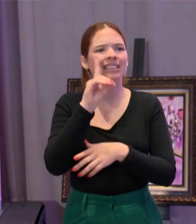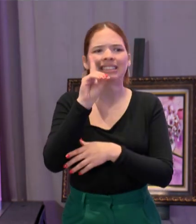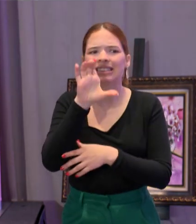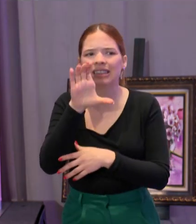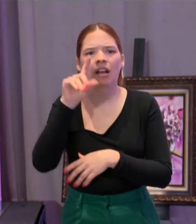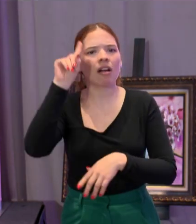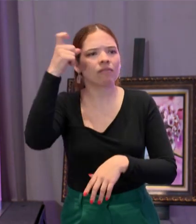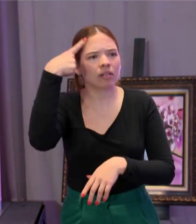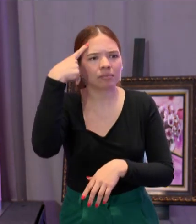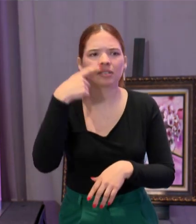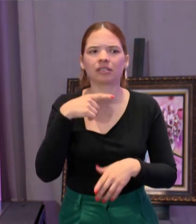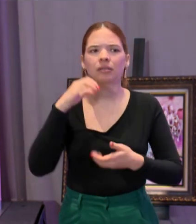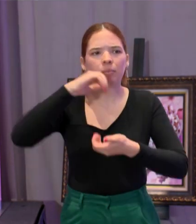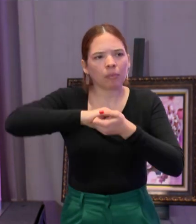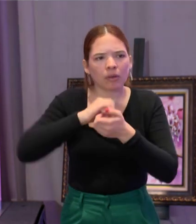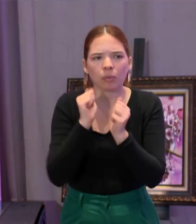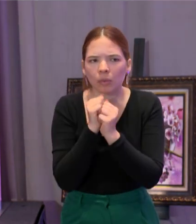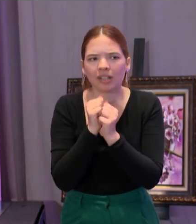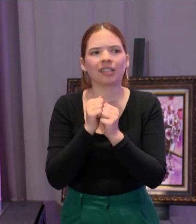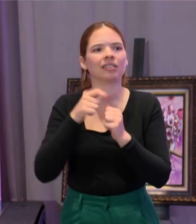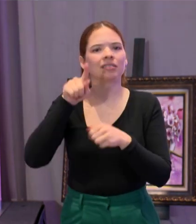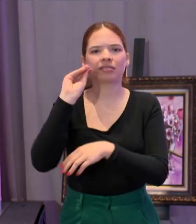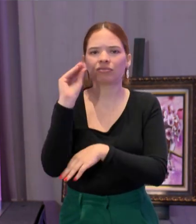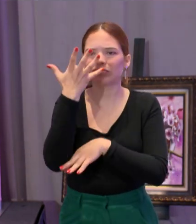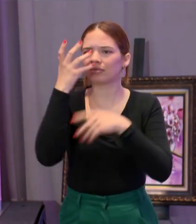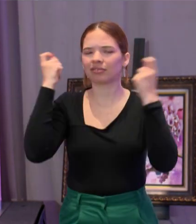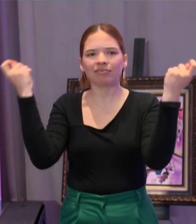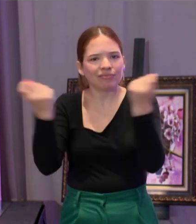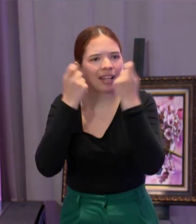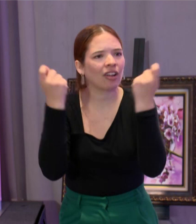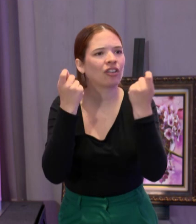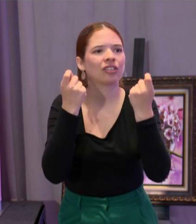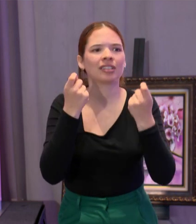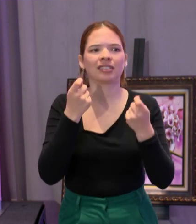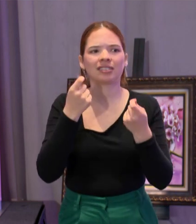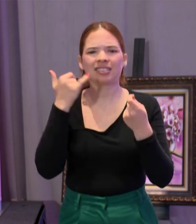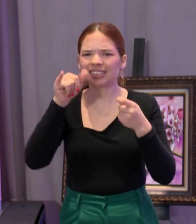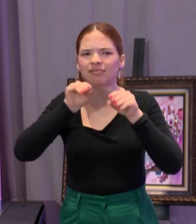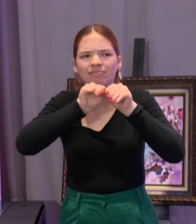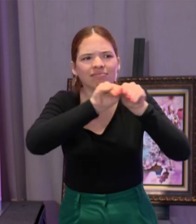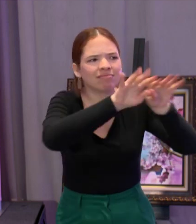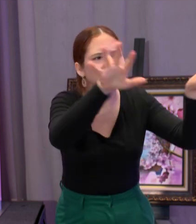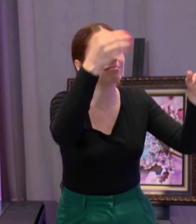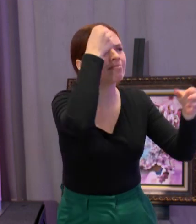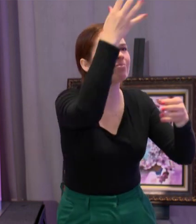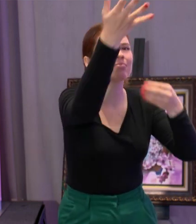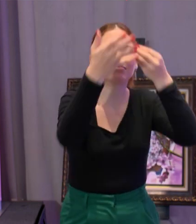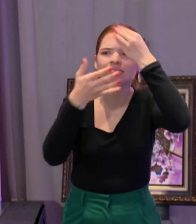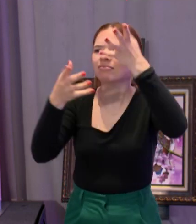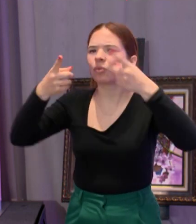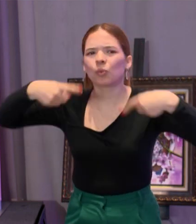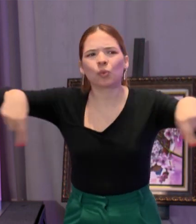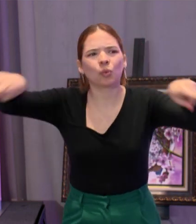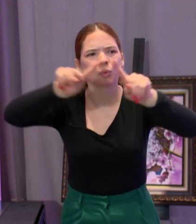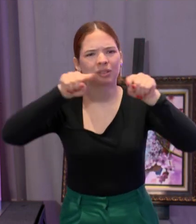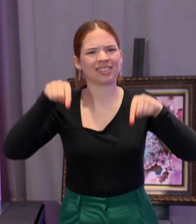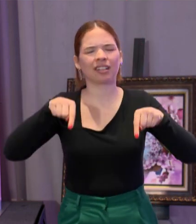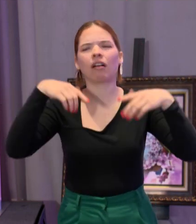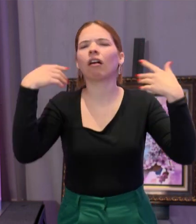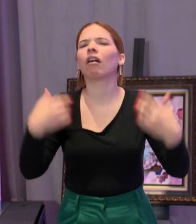PARTNERSHIP WITH THE NATIONAL CHERRY BLOSSOM FESTIVAL AND FOR HELPING US SPREAD THE WORD ABOUT THIS ICONIC SPRINGTIME CELEBRATION DURING THE BLOSSOM